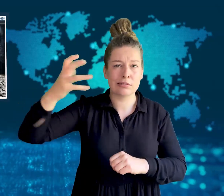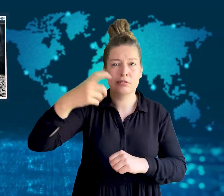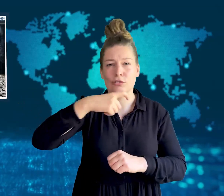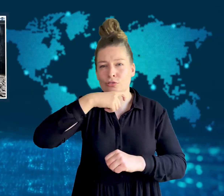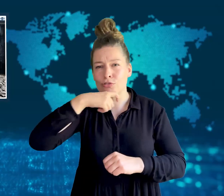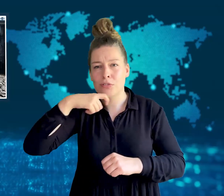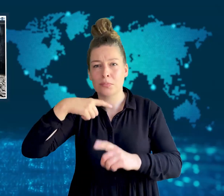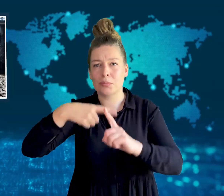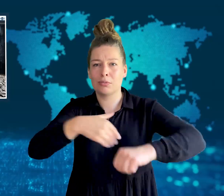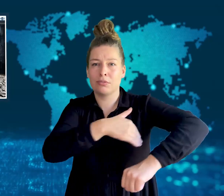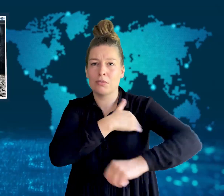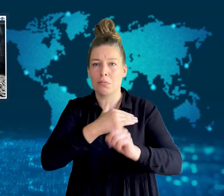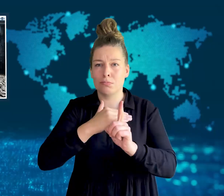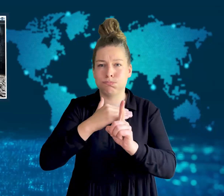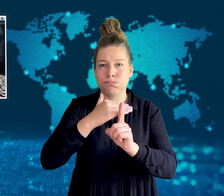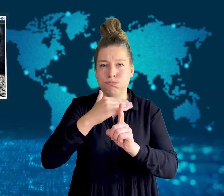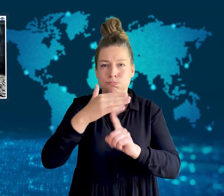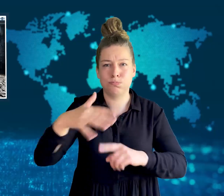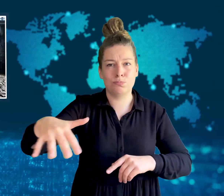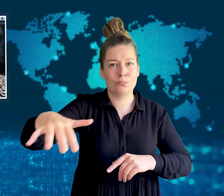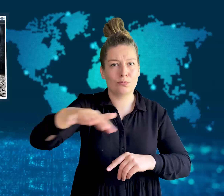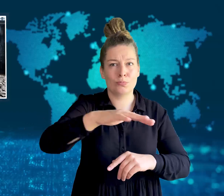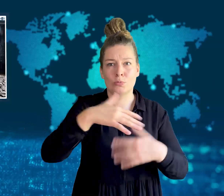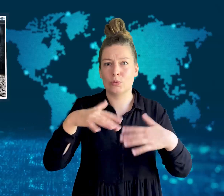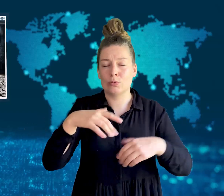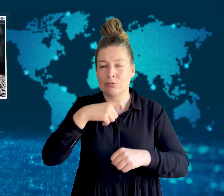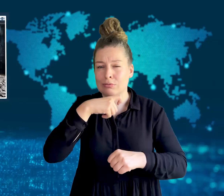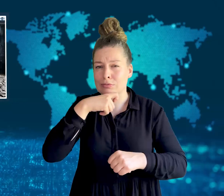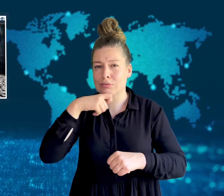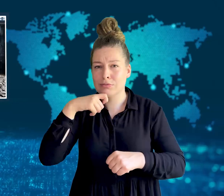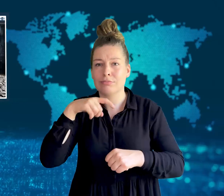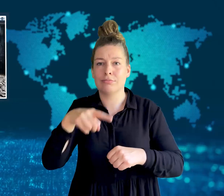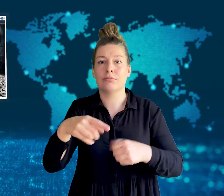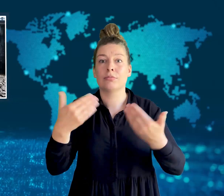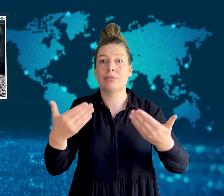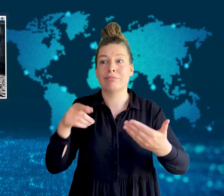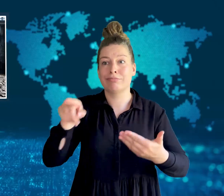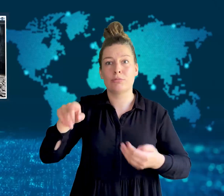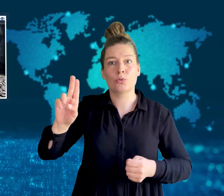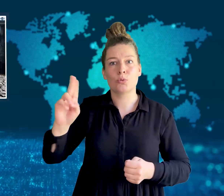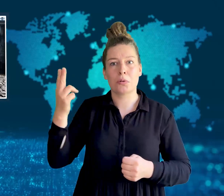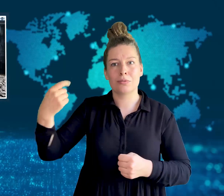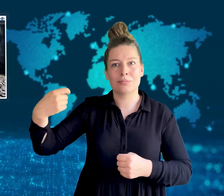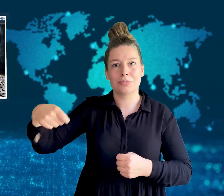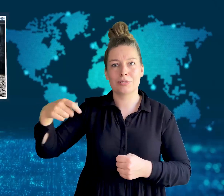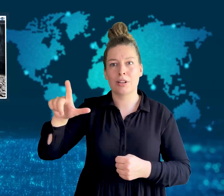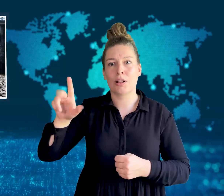The President of the country, Luis Lacalle Pou, has declared